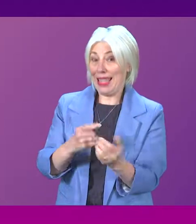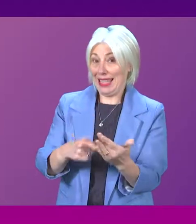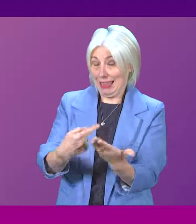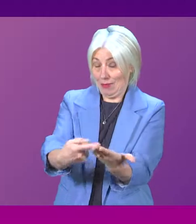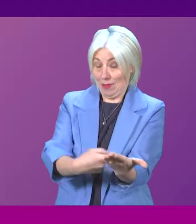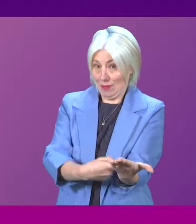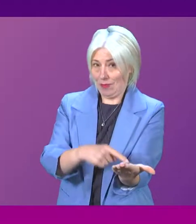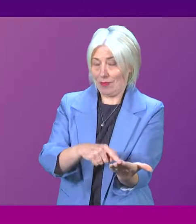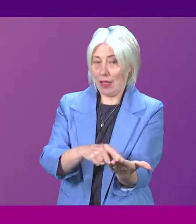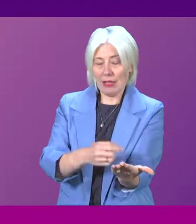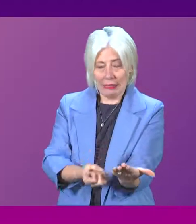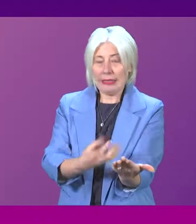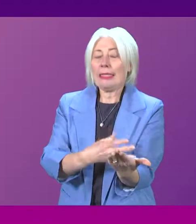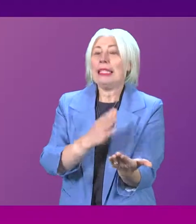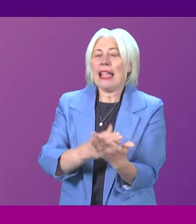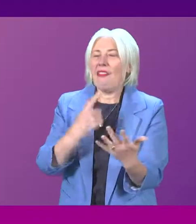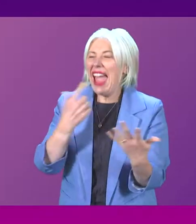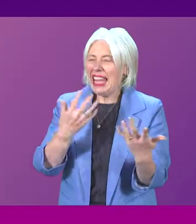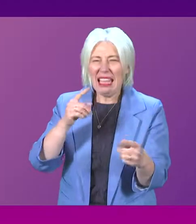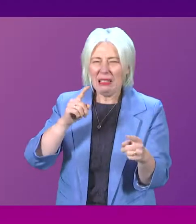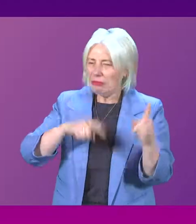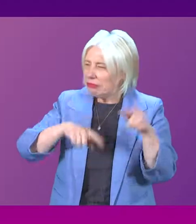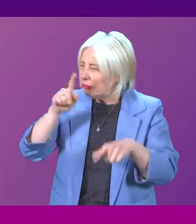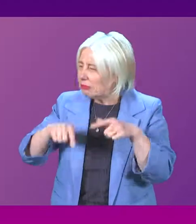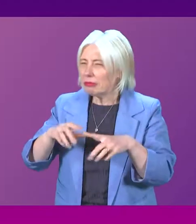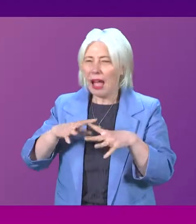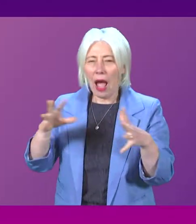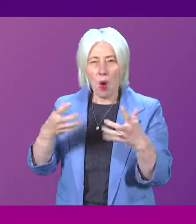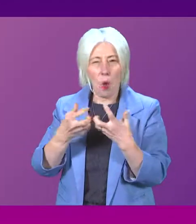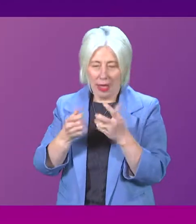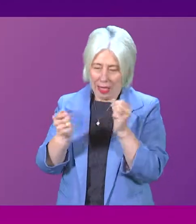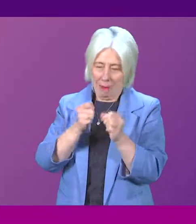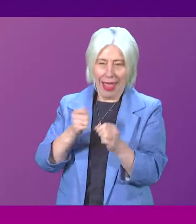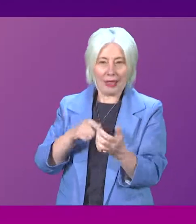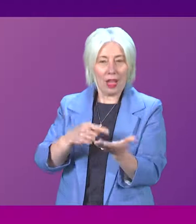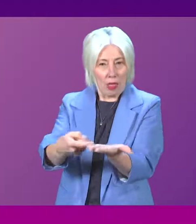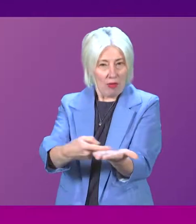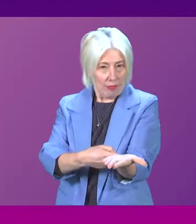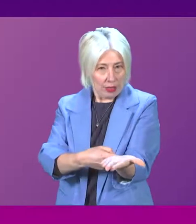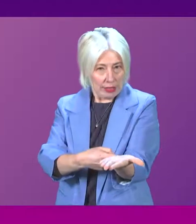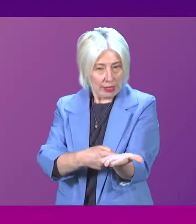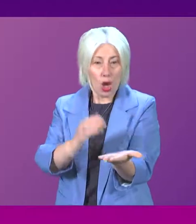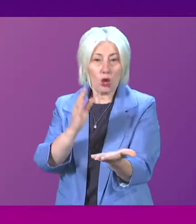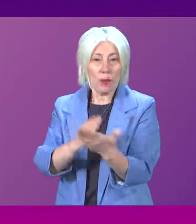highlight the consideration of disparities by way of amendment to the terms of reference, which encompasses “unequal impacts on people”.